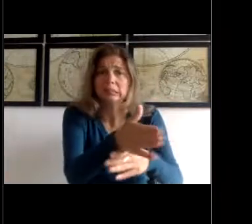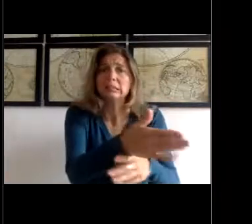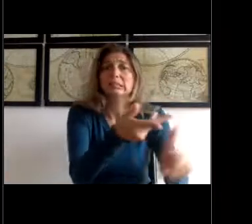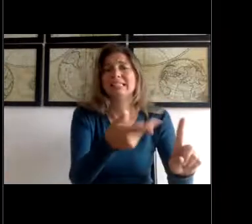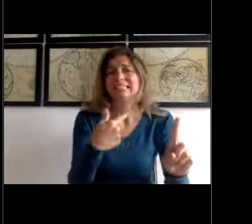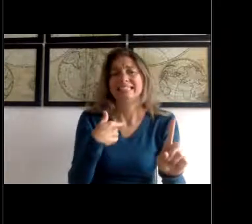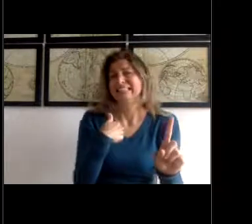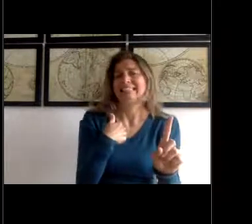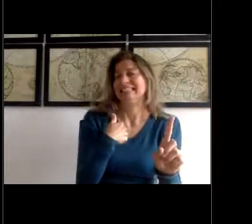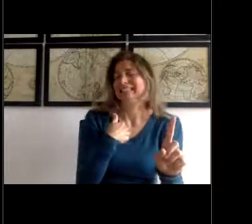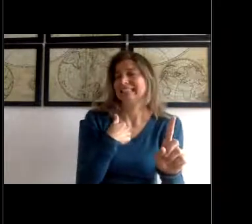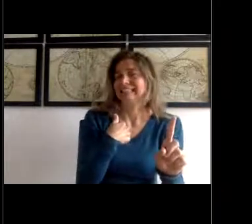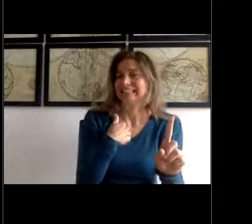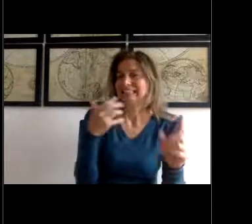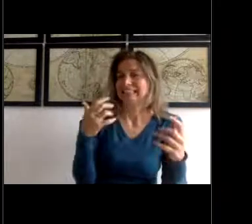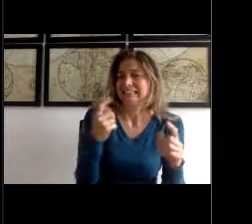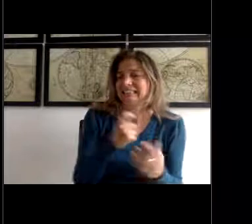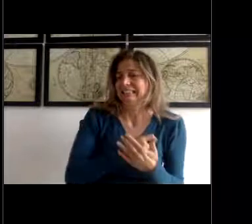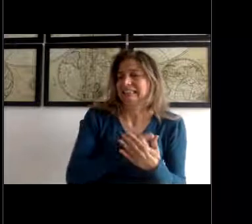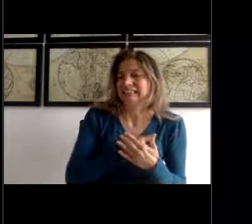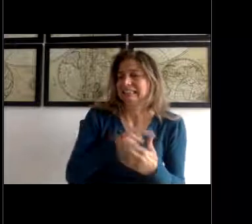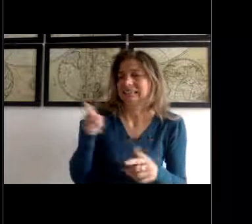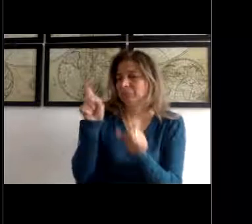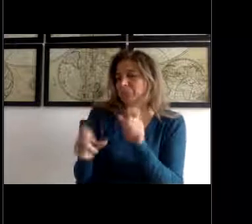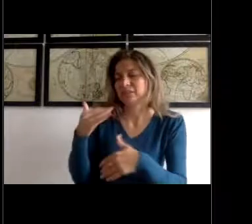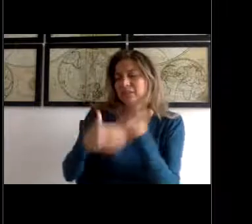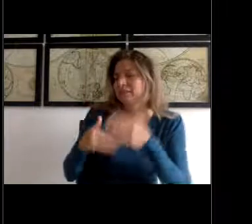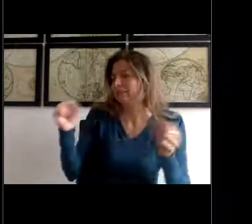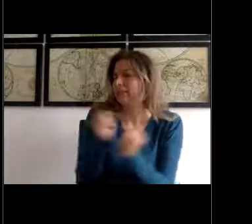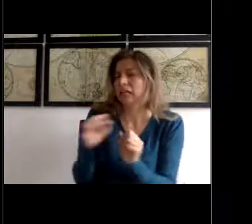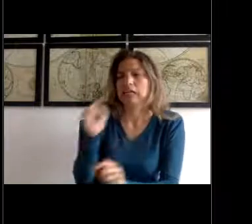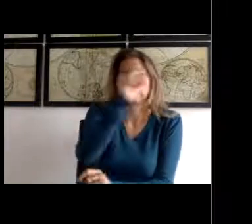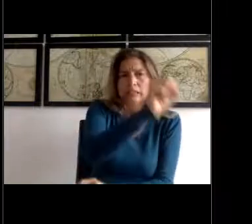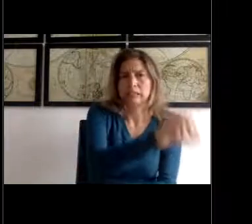This is a very strong statement based on the perception of physical barriers.